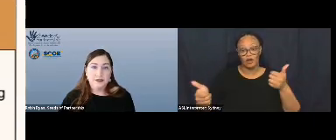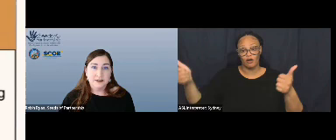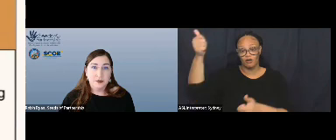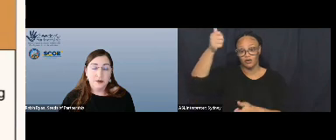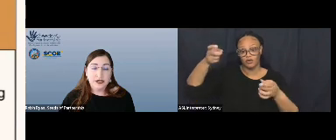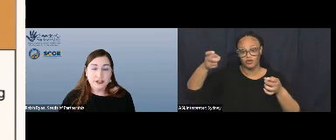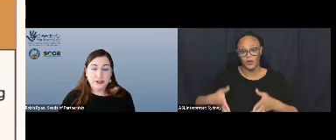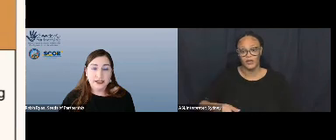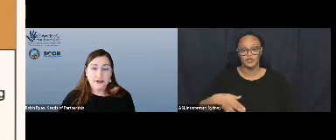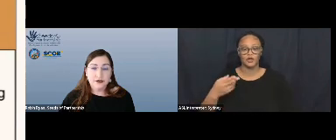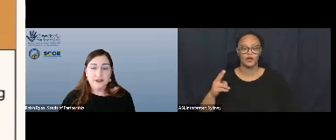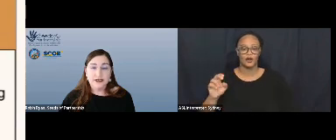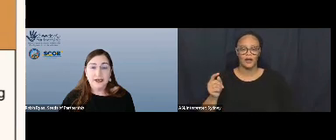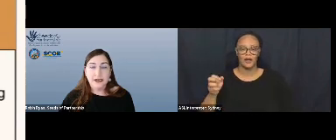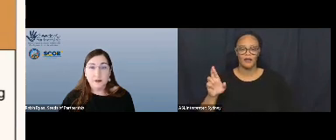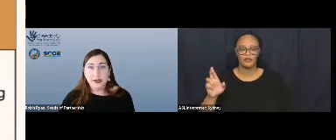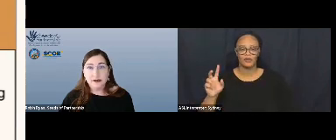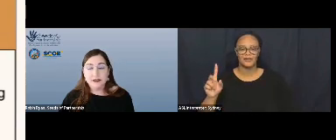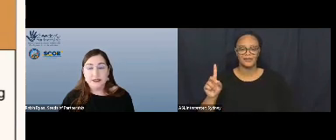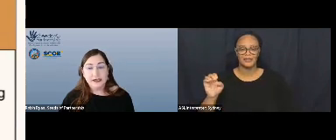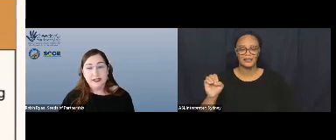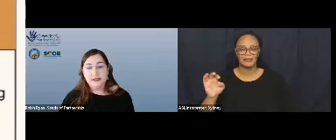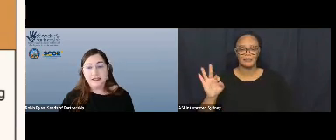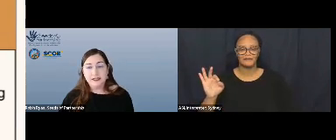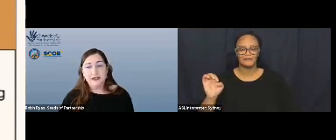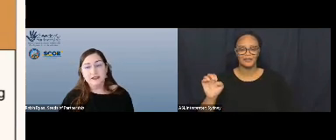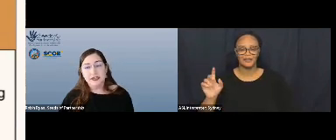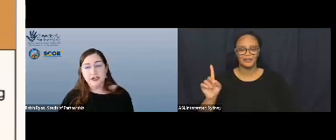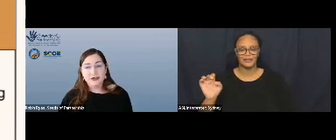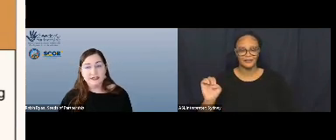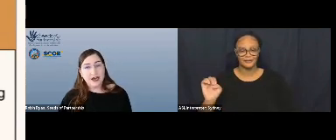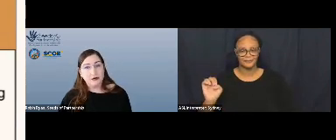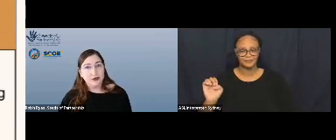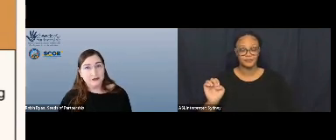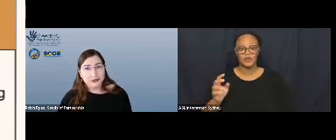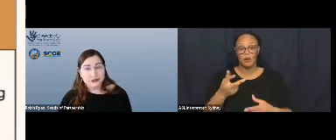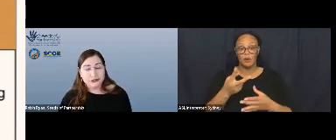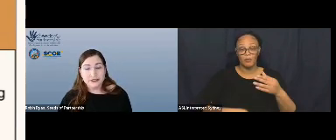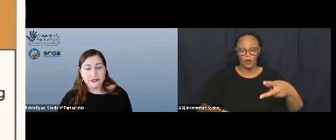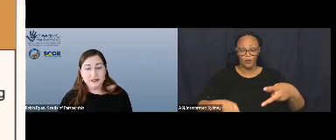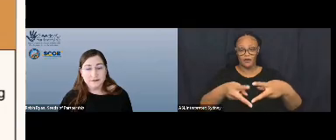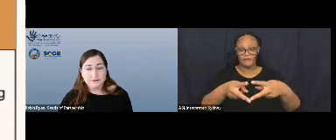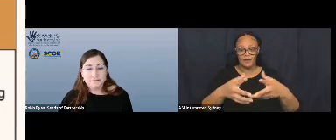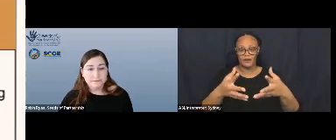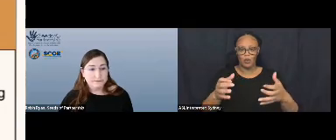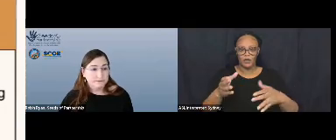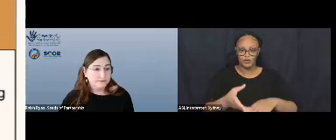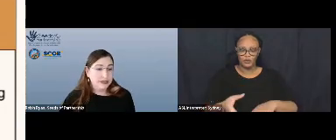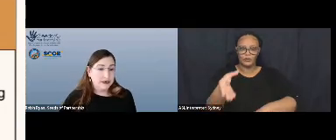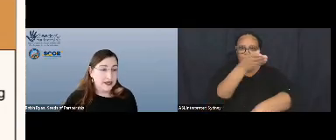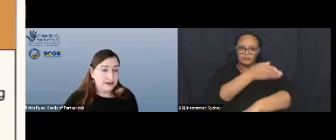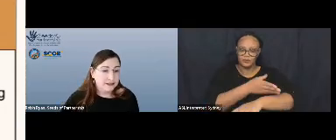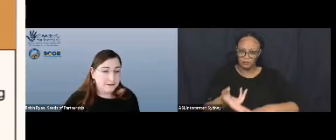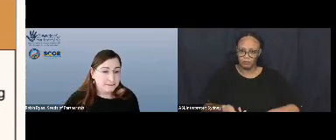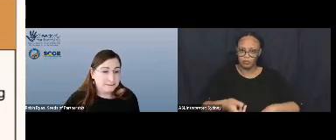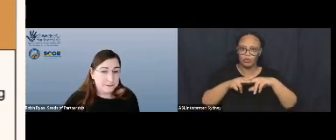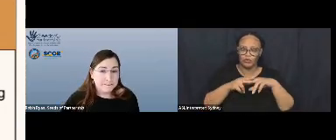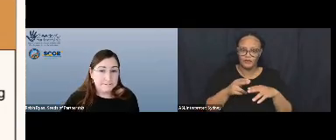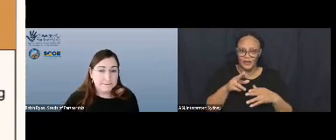aim to support educators and parents in leading to increased outcomes for students. Next slide.